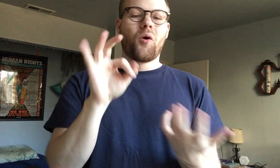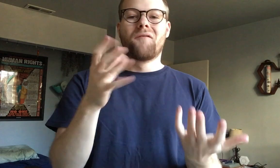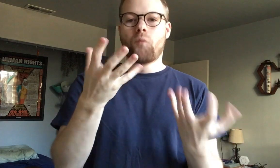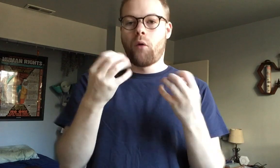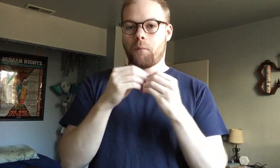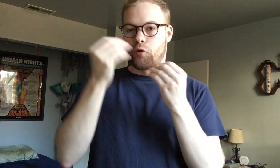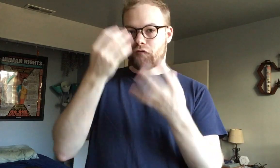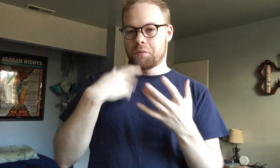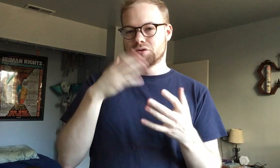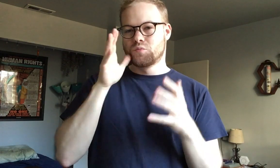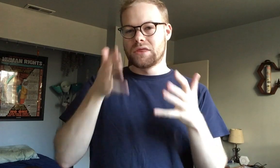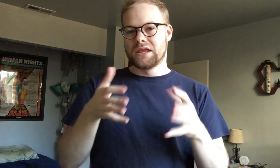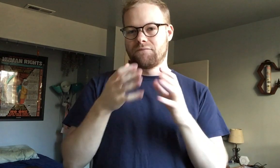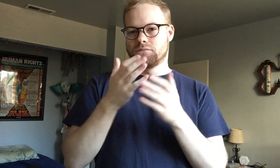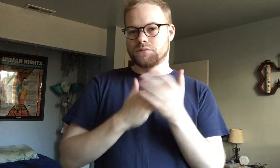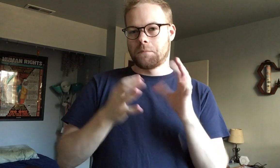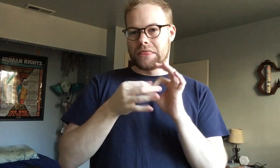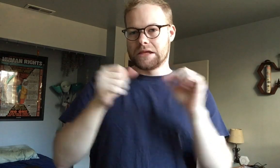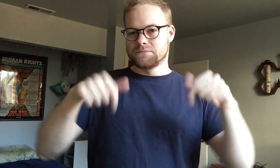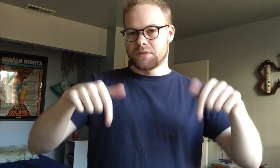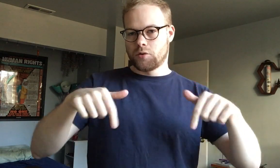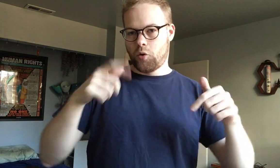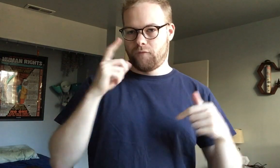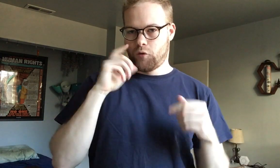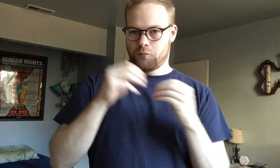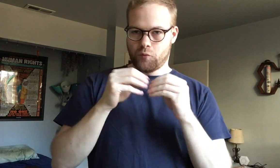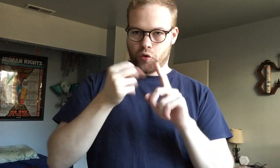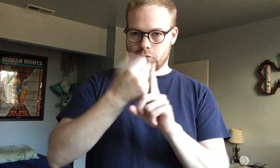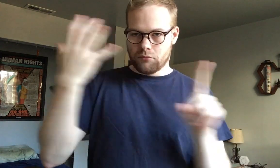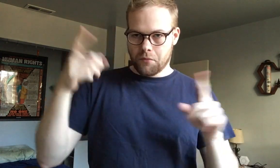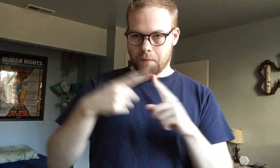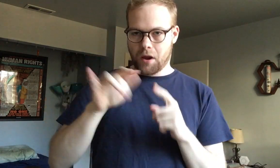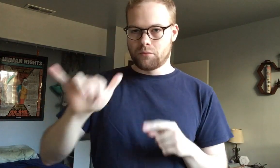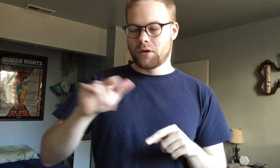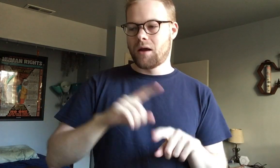So if you want more information, I will leave some links below for more details about that.